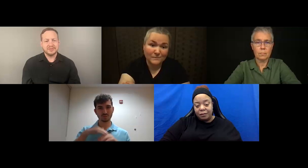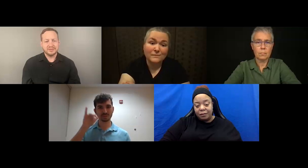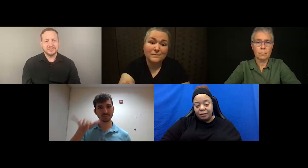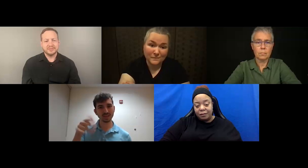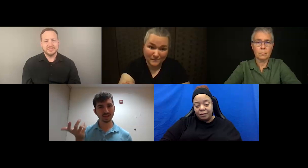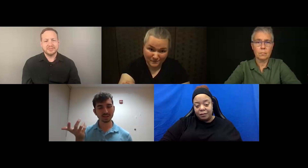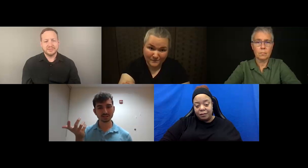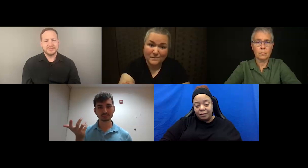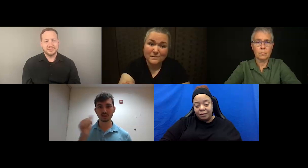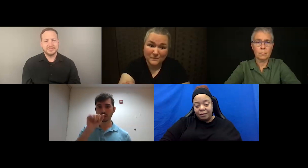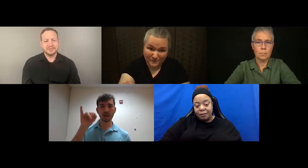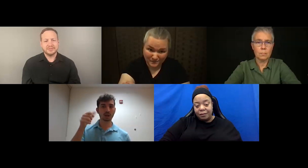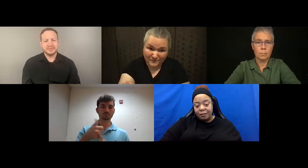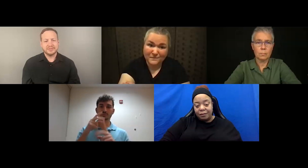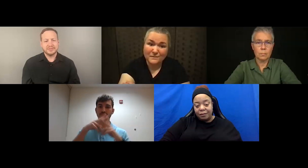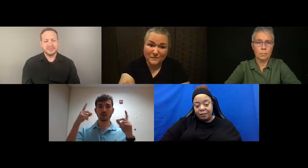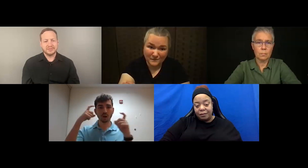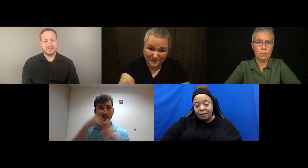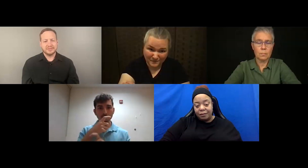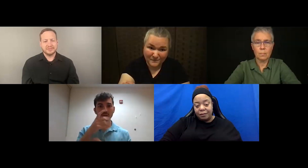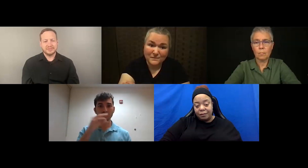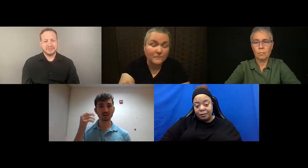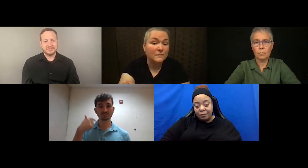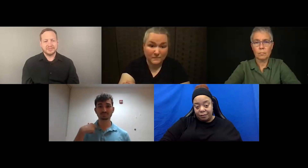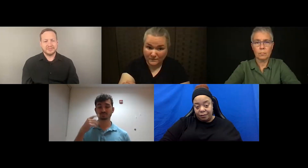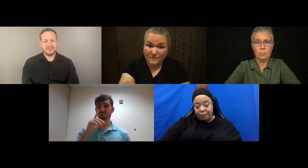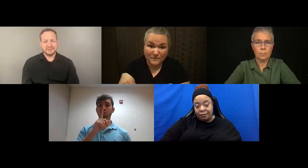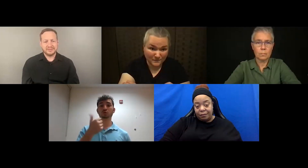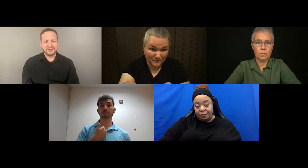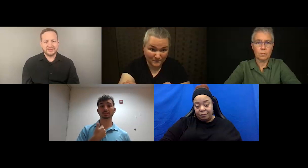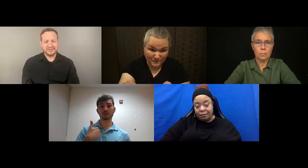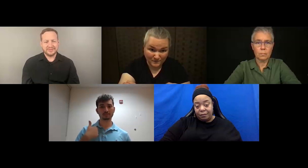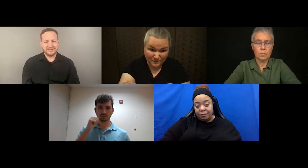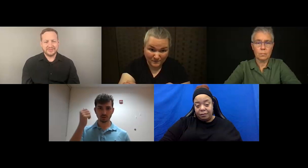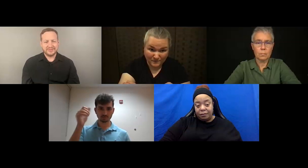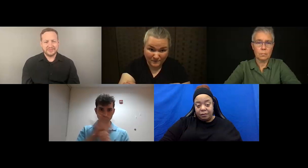come from? If you're building this AI based on that data, I mean, signing and